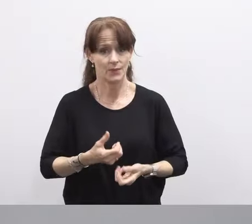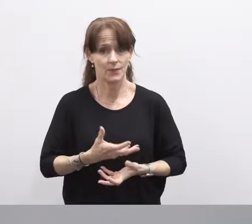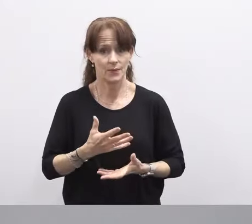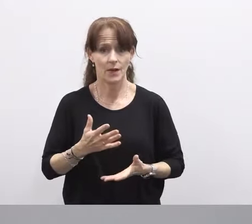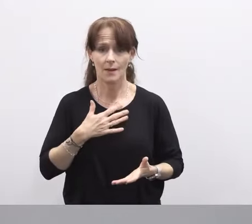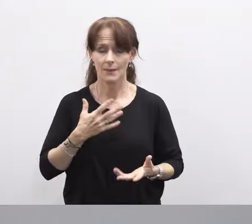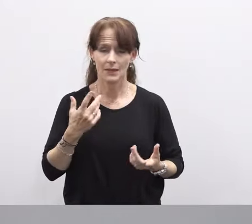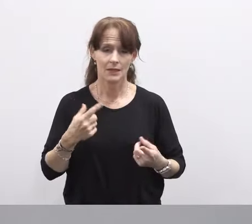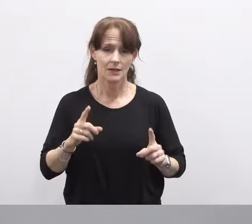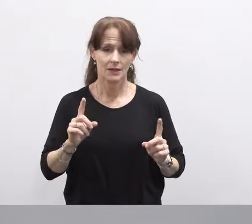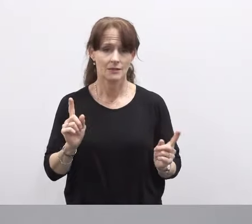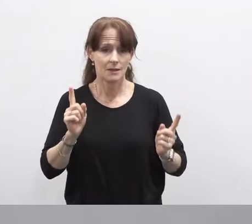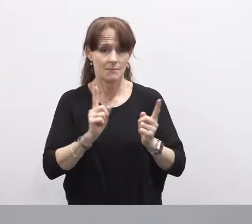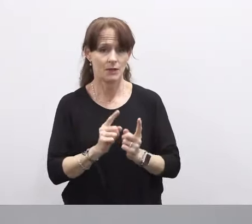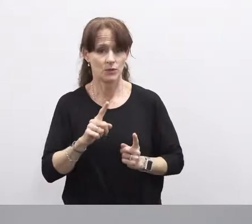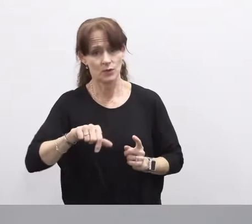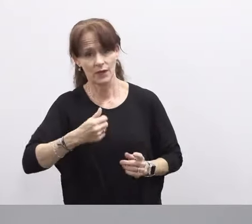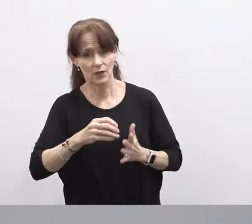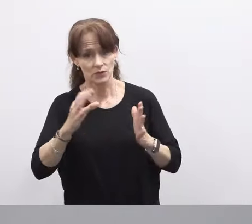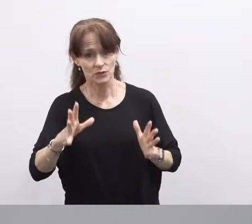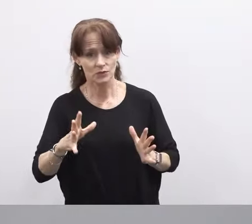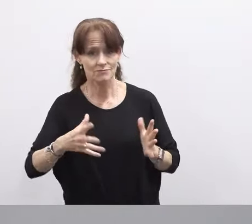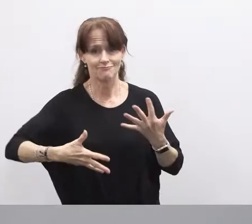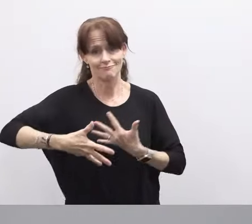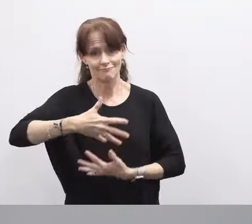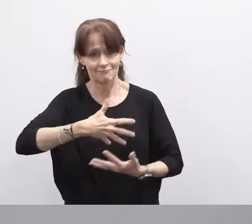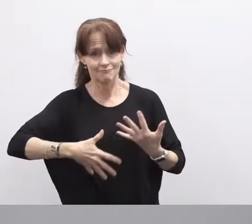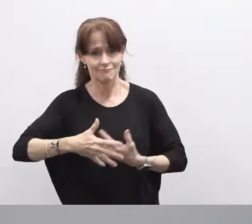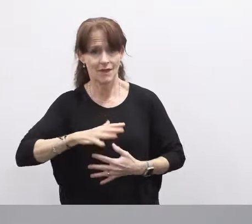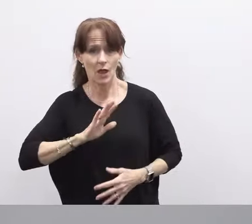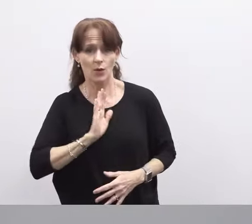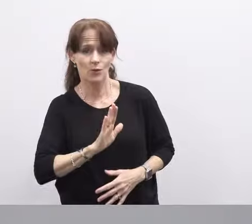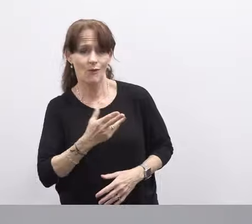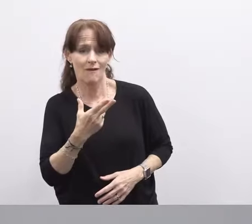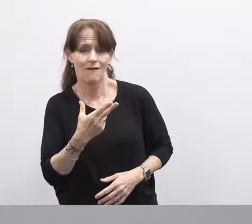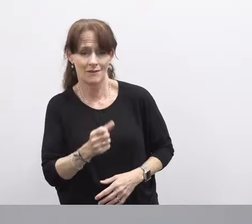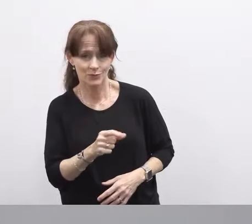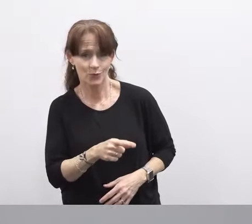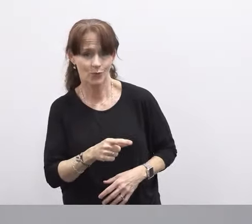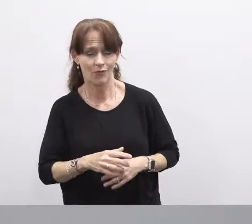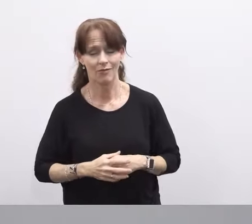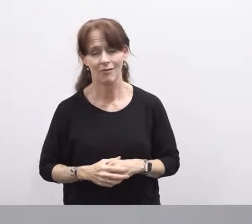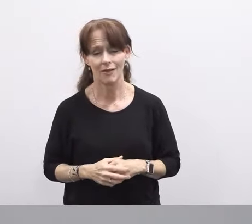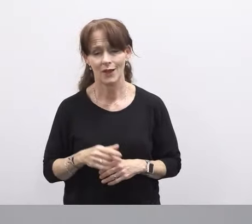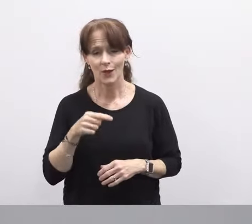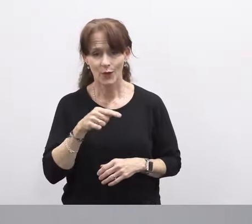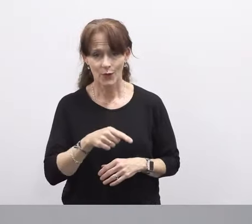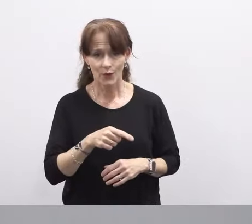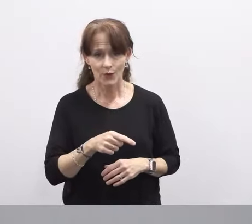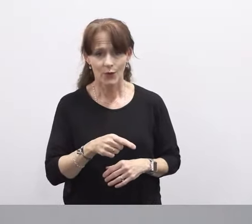was meeting with you and the other students at your high school when you had great insights